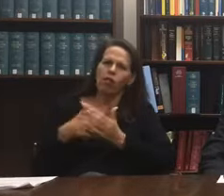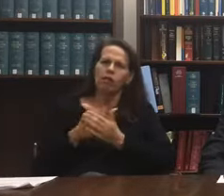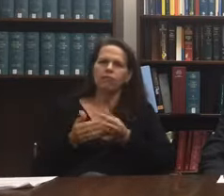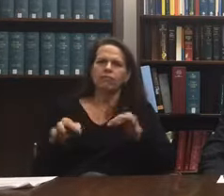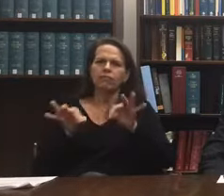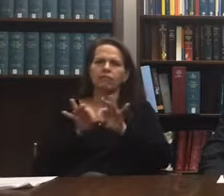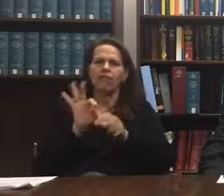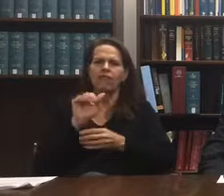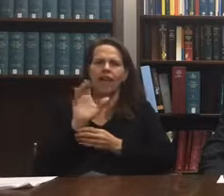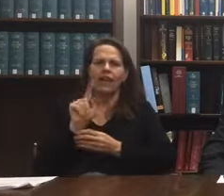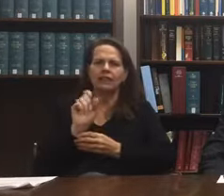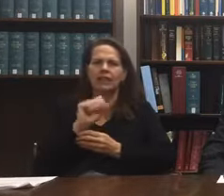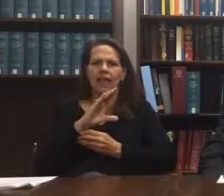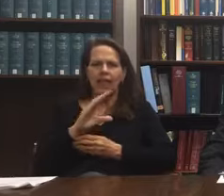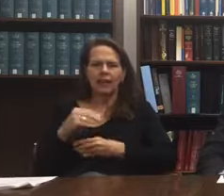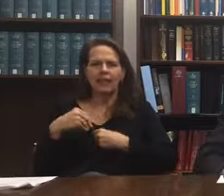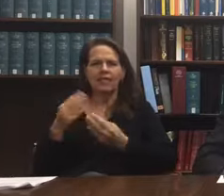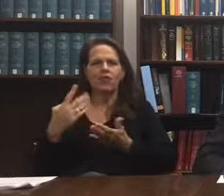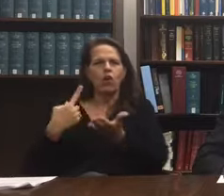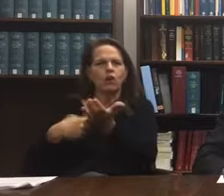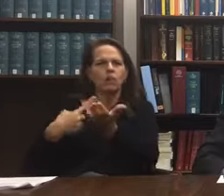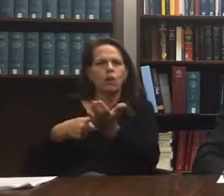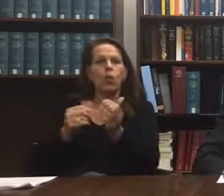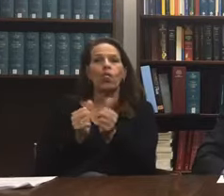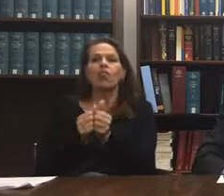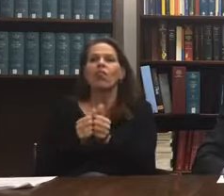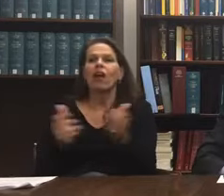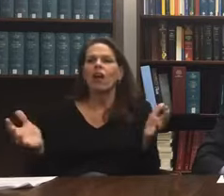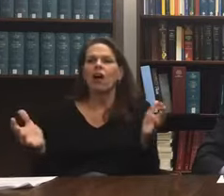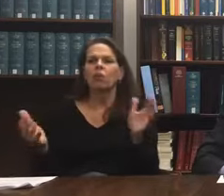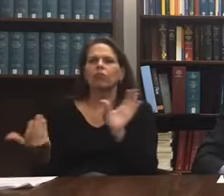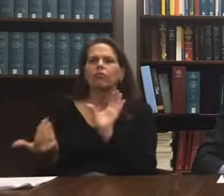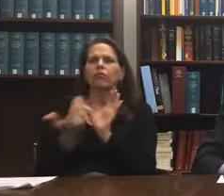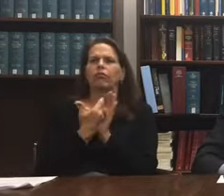a right to present an argument without any undue interference so you shouldn't